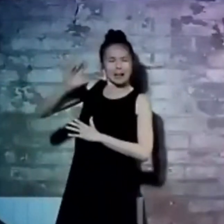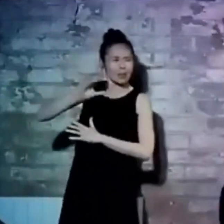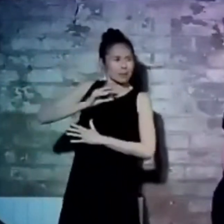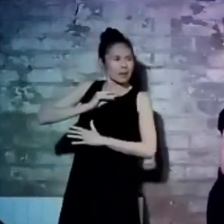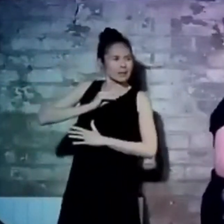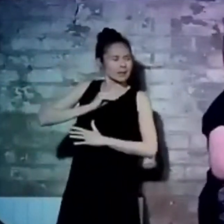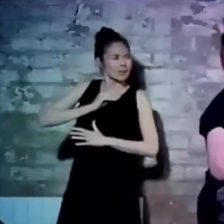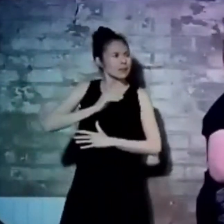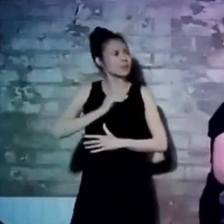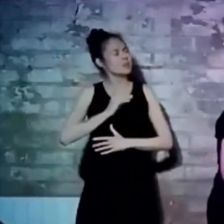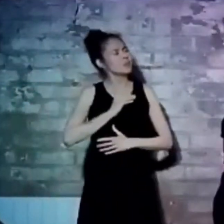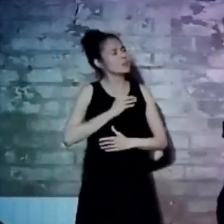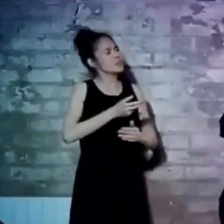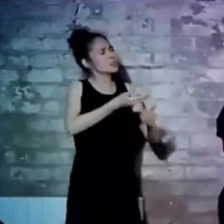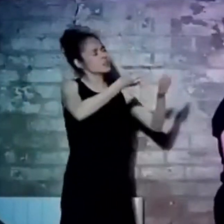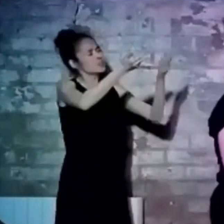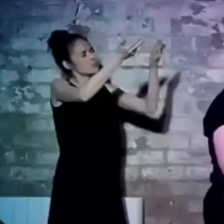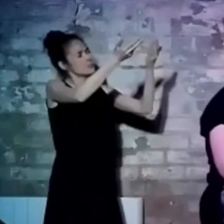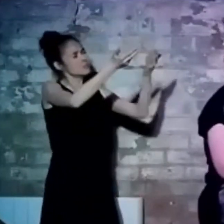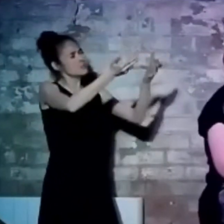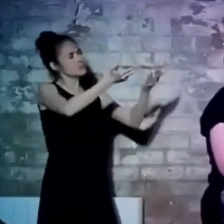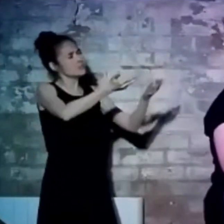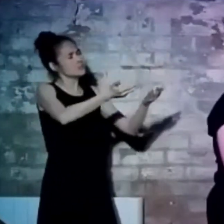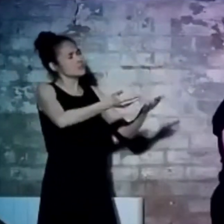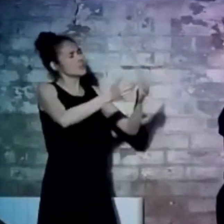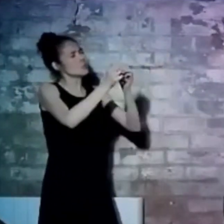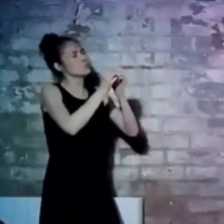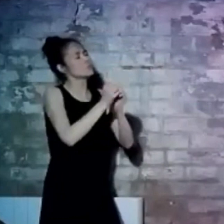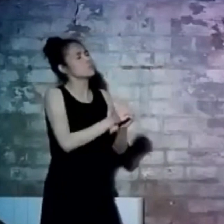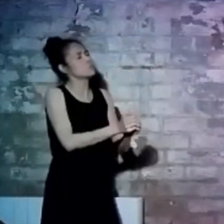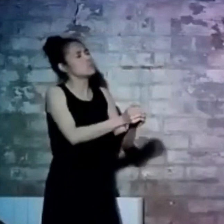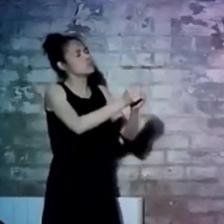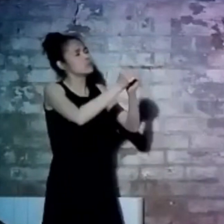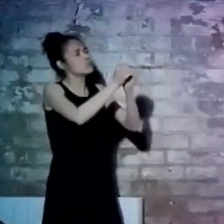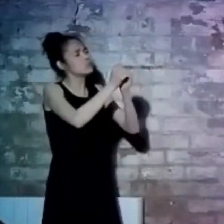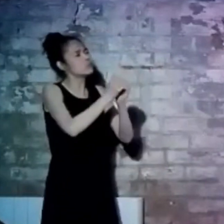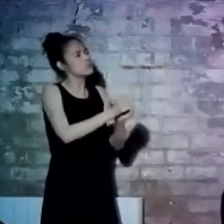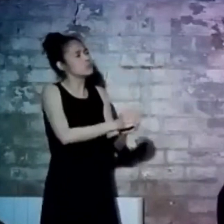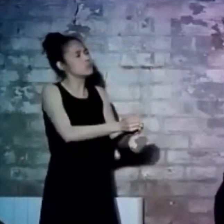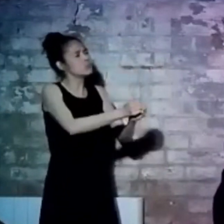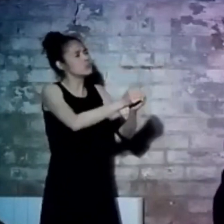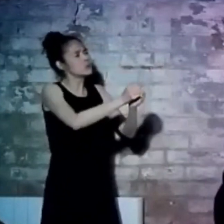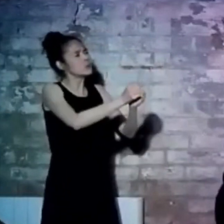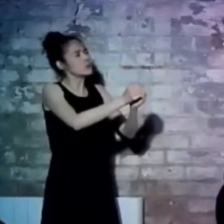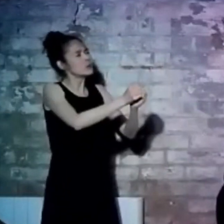How can so worthy a soul meet with such displaced notoriety?